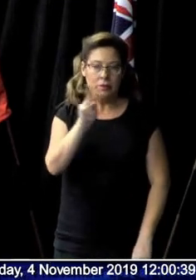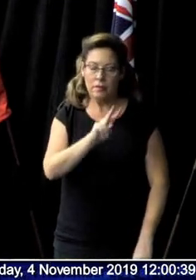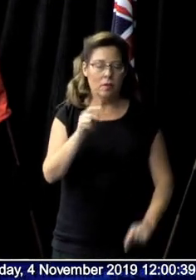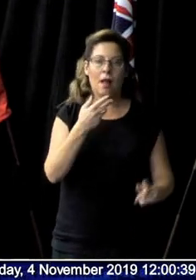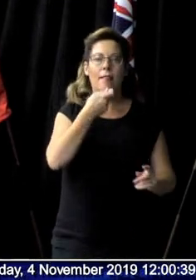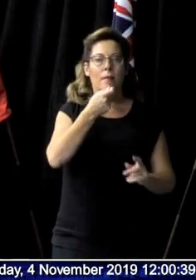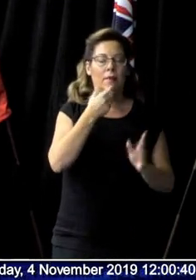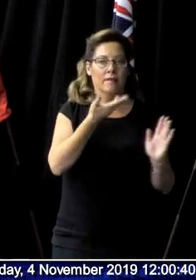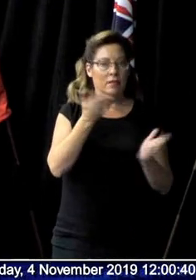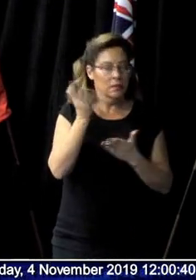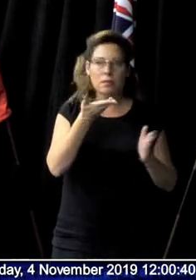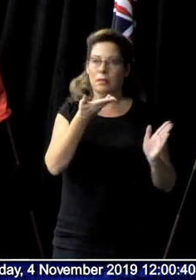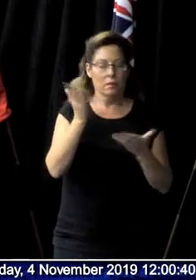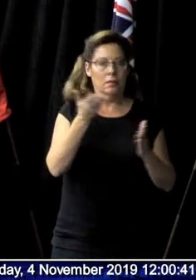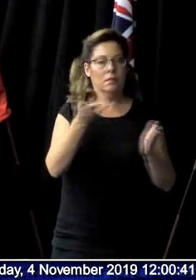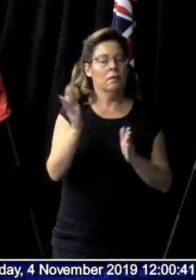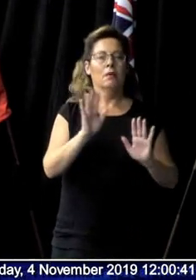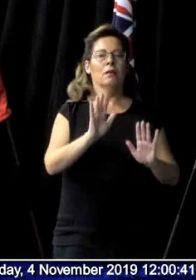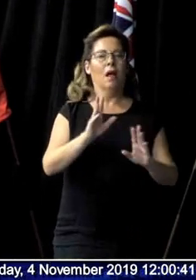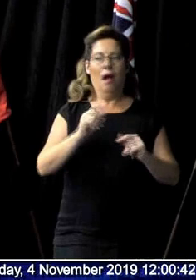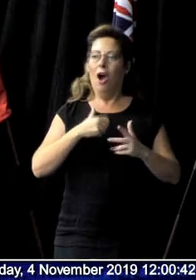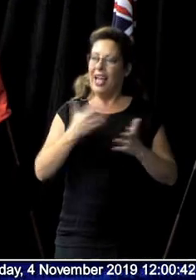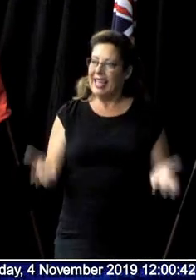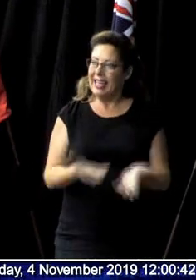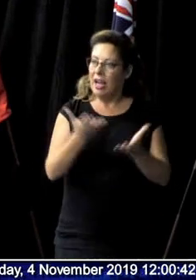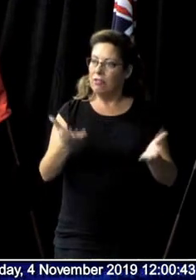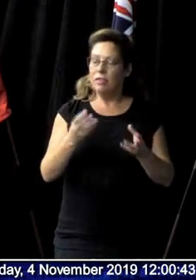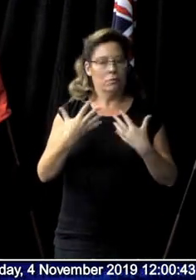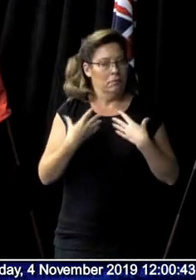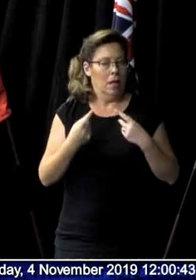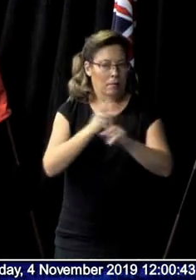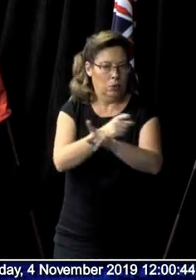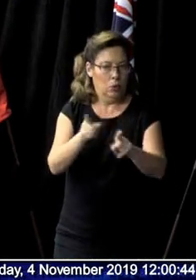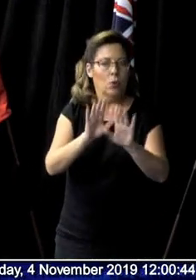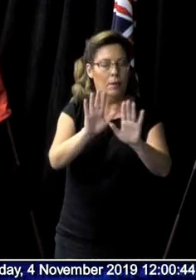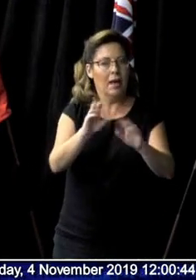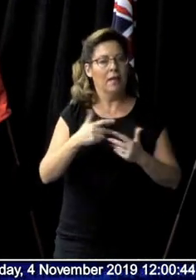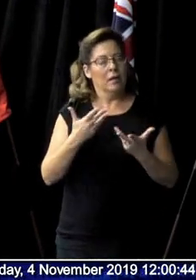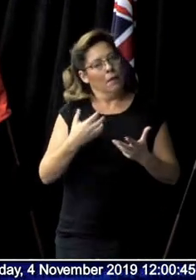and detract from listening to the person speaking. It’s entirely a matter for you but sometimes you might find it better